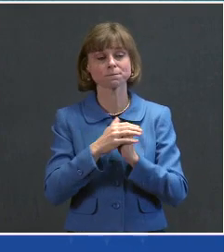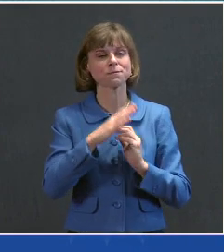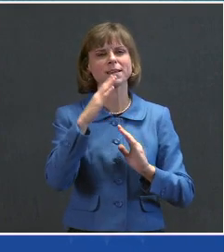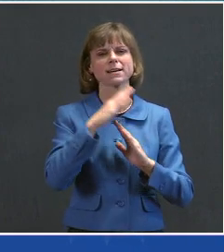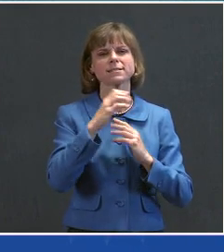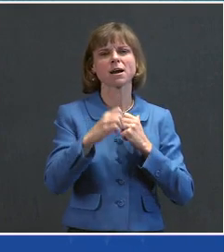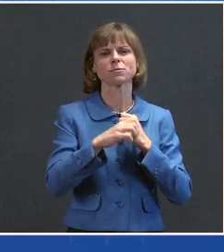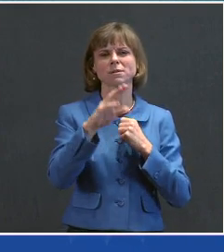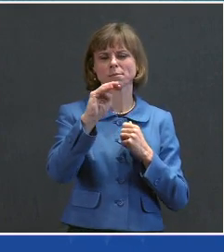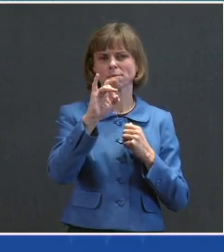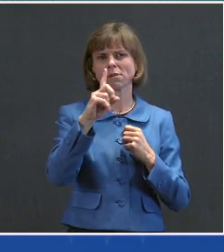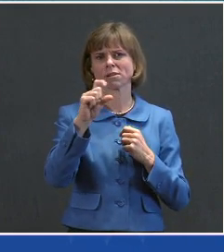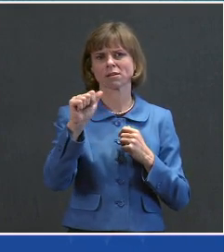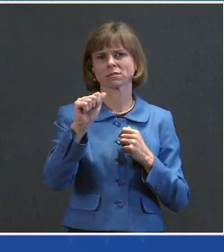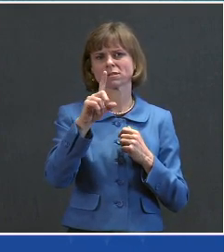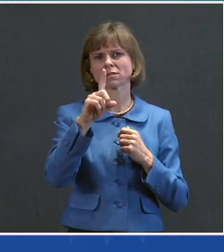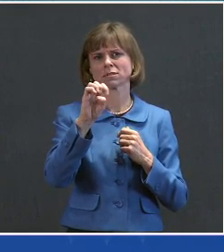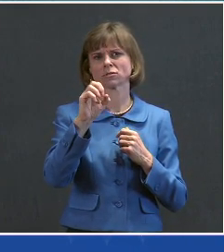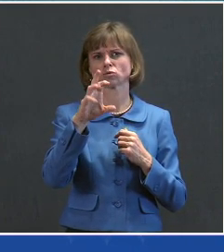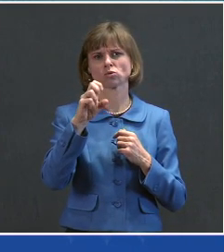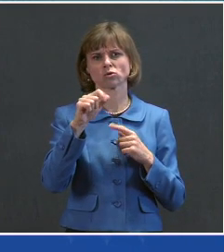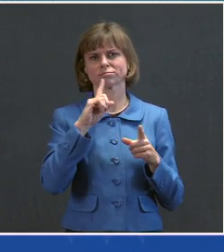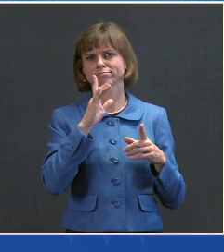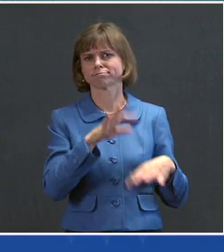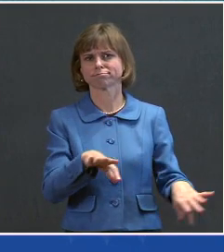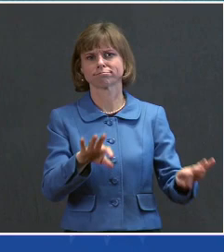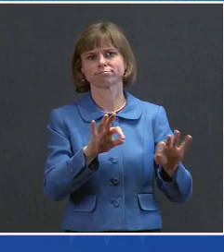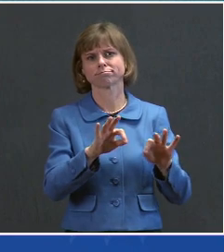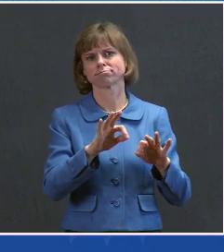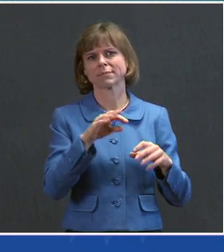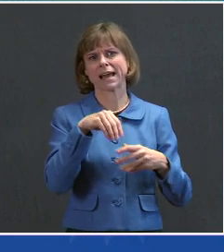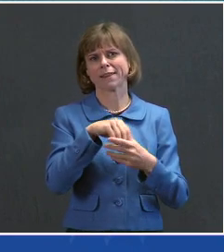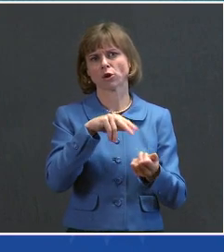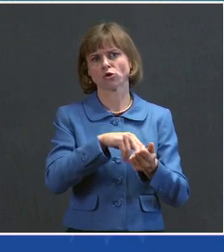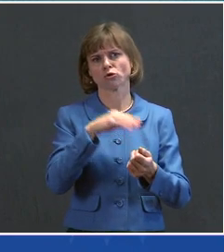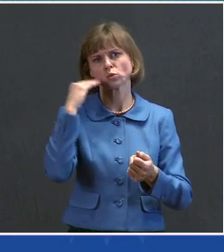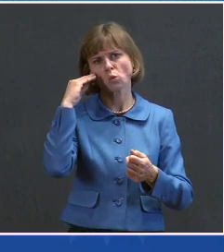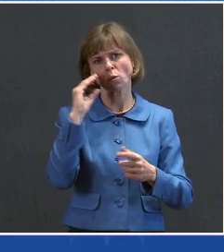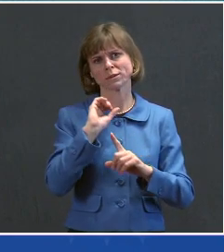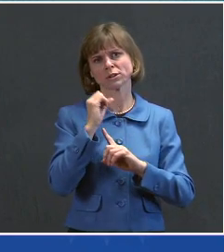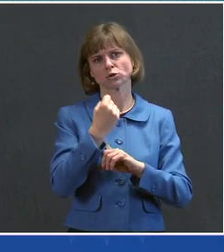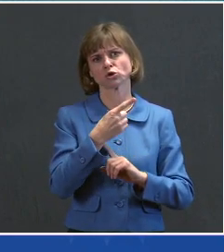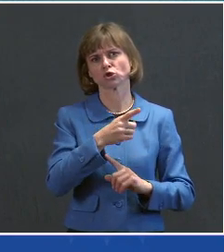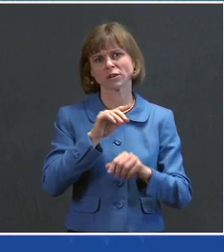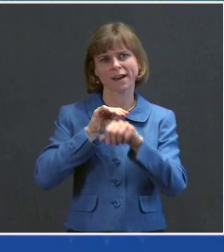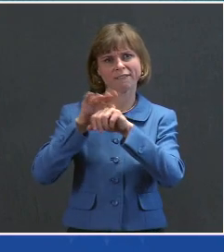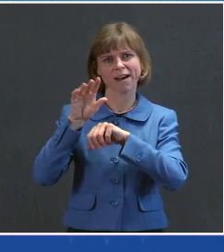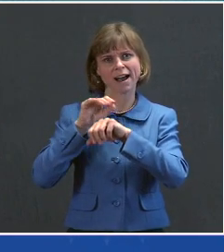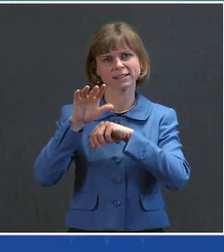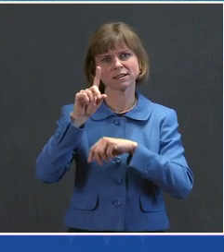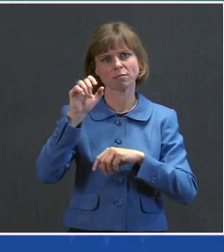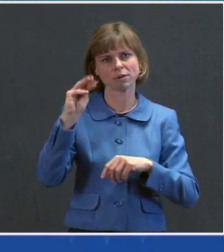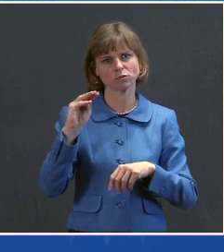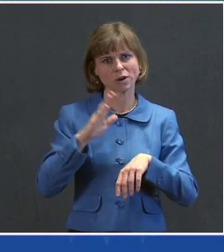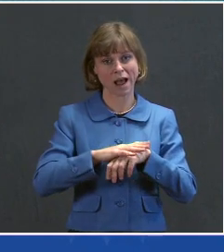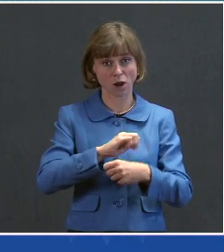who's been pretty embroiled in this nursing home situation, was also advising the administration on COVID response during the transition.